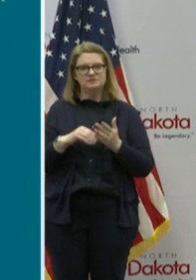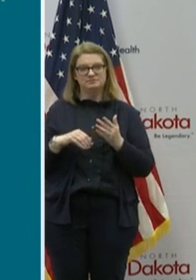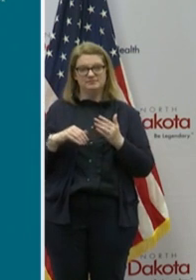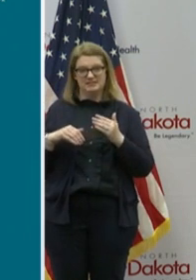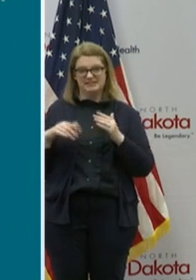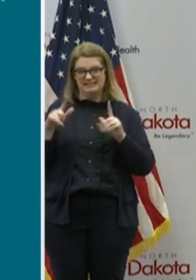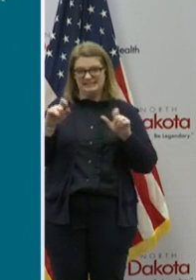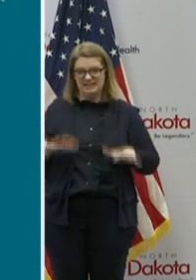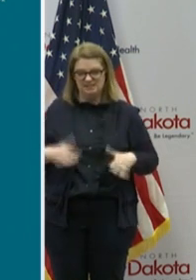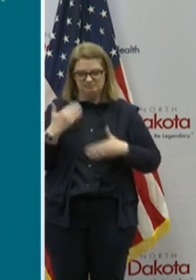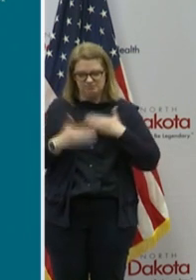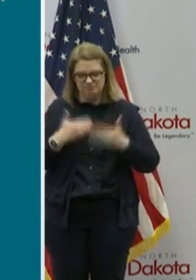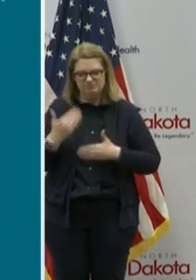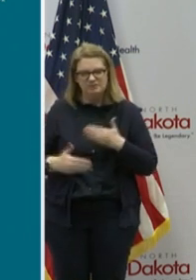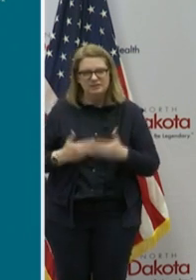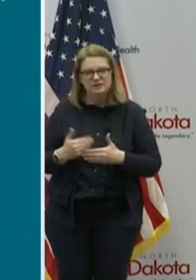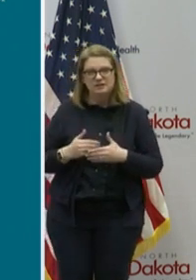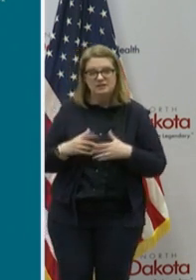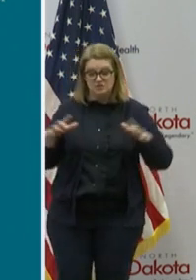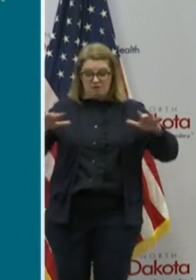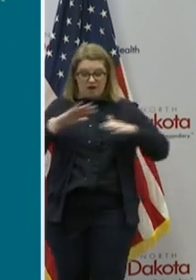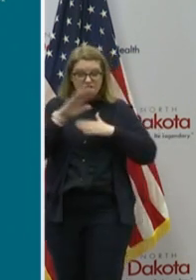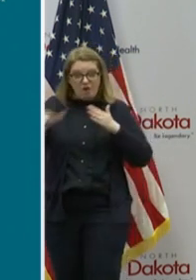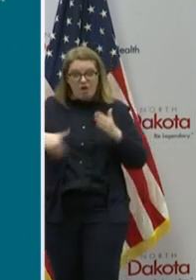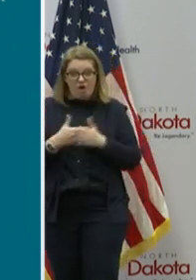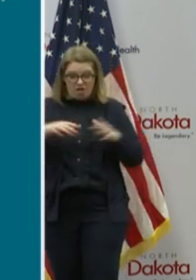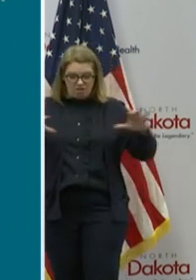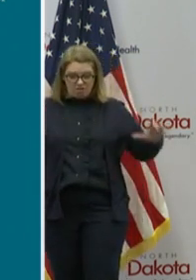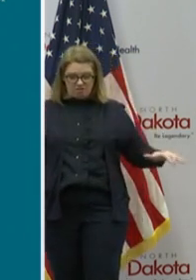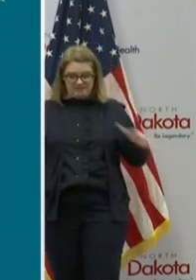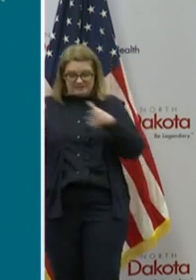RIGHT-HAND SIDE OF THE CORNER